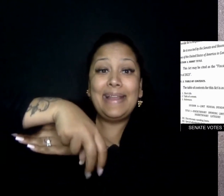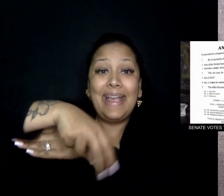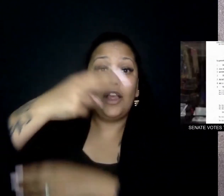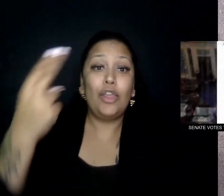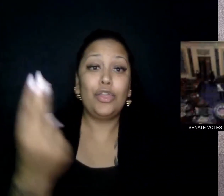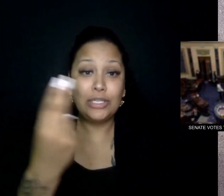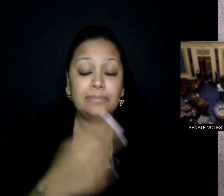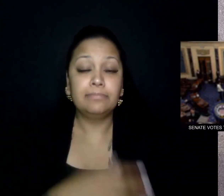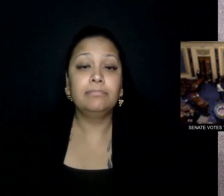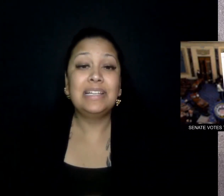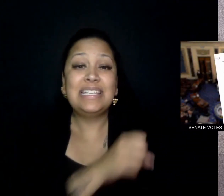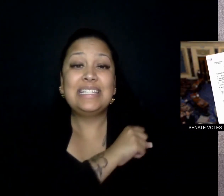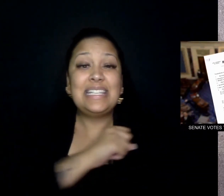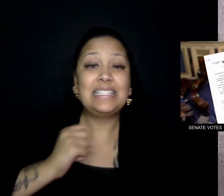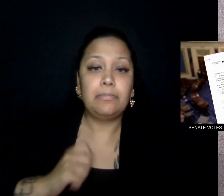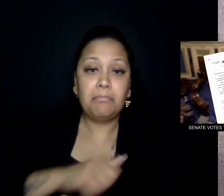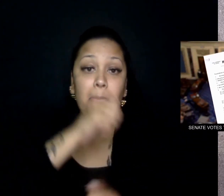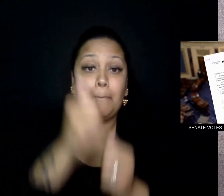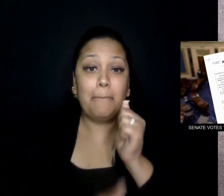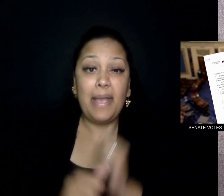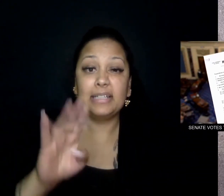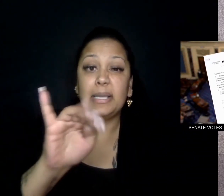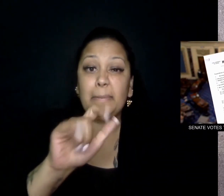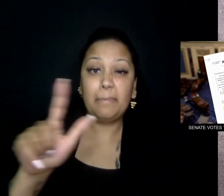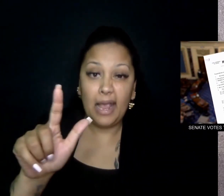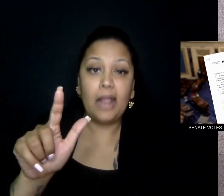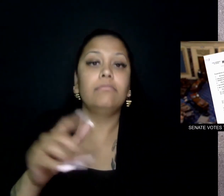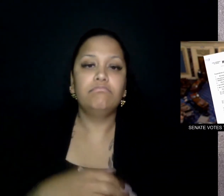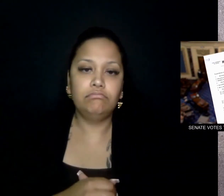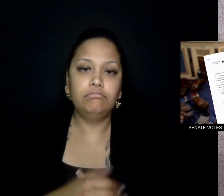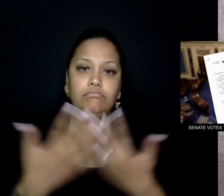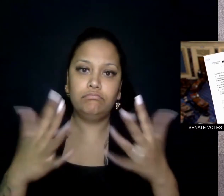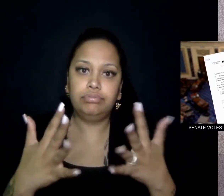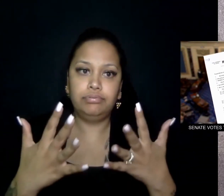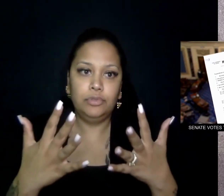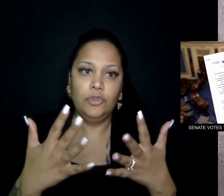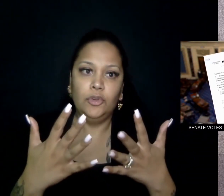Thursday, the Senate passed a bill that raises the nation's debt limit,